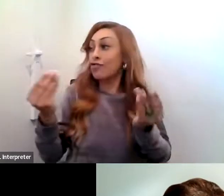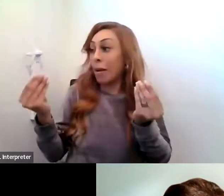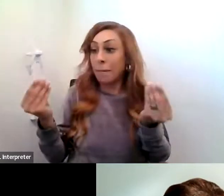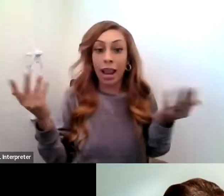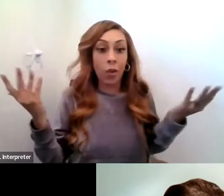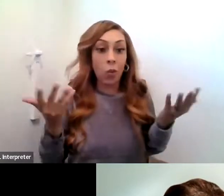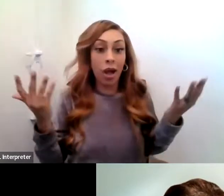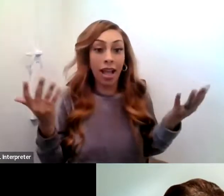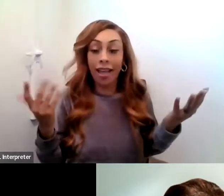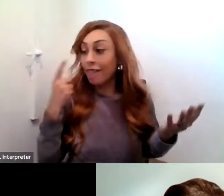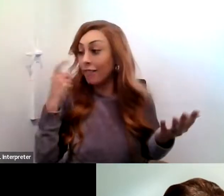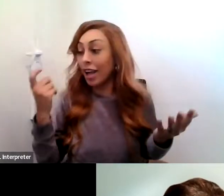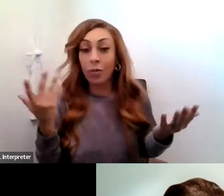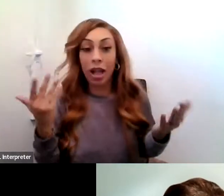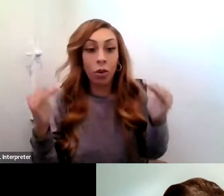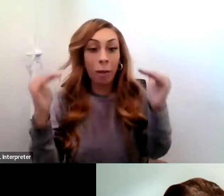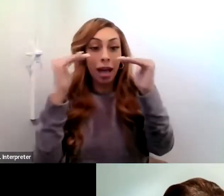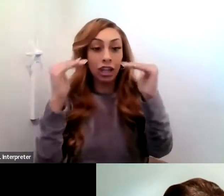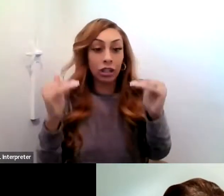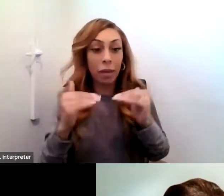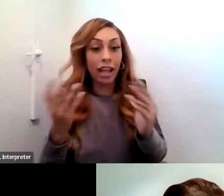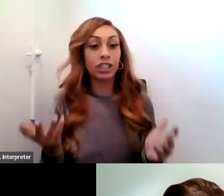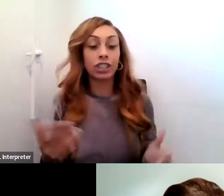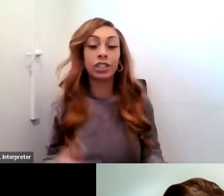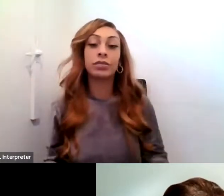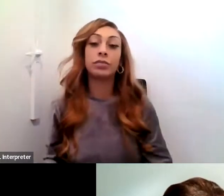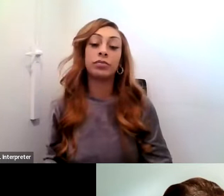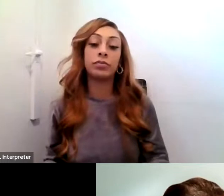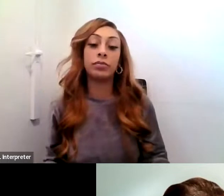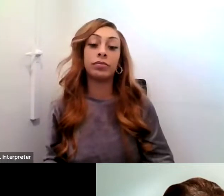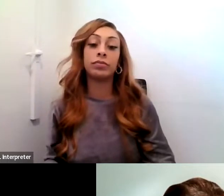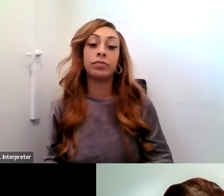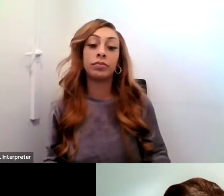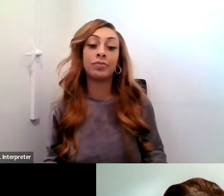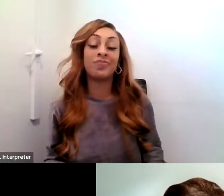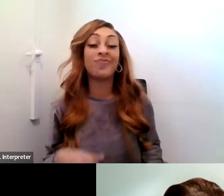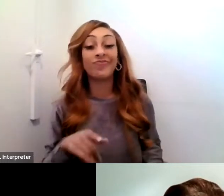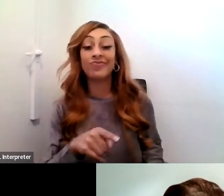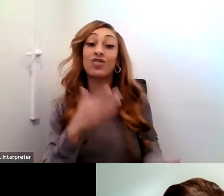So I think the real implications at the outset are: